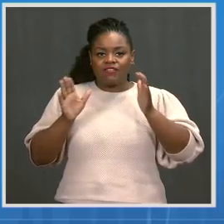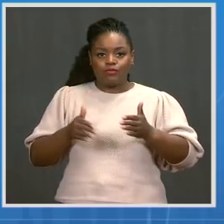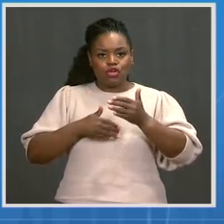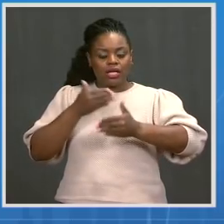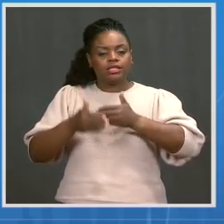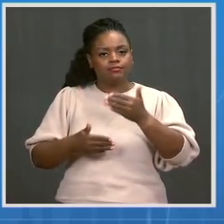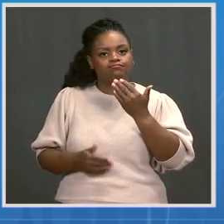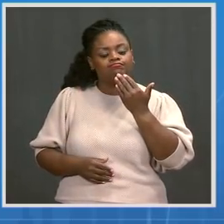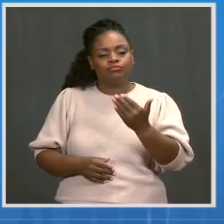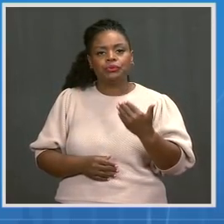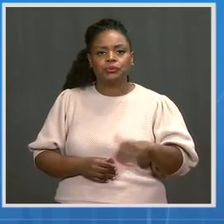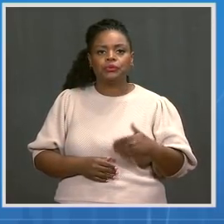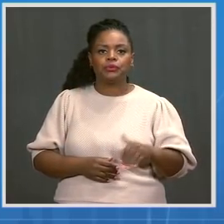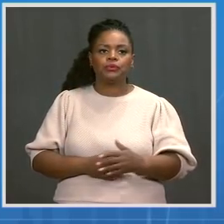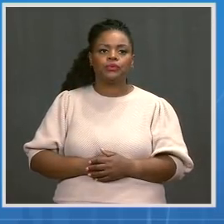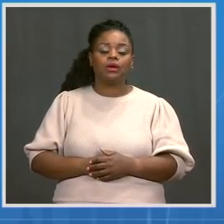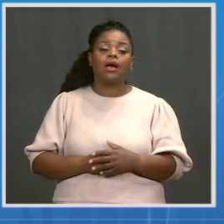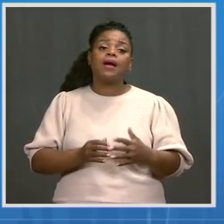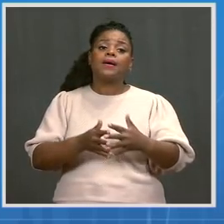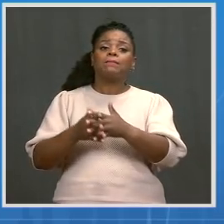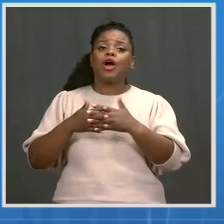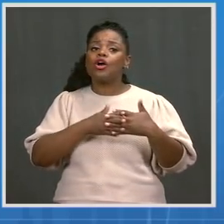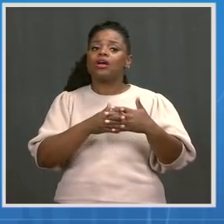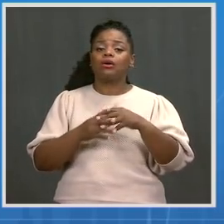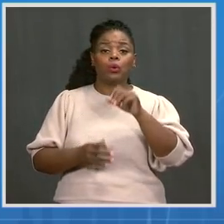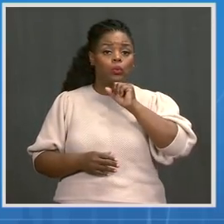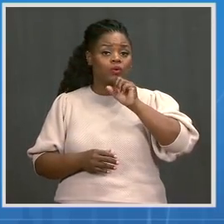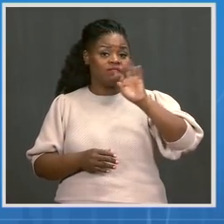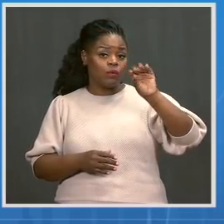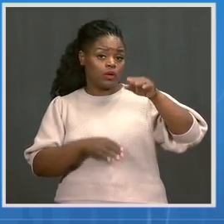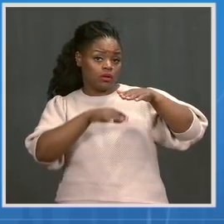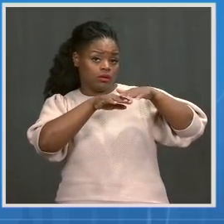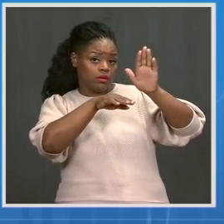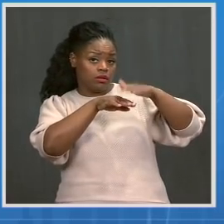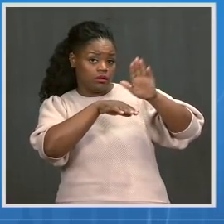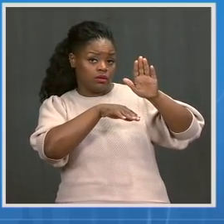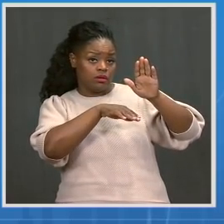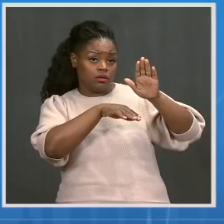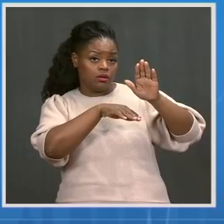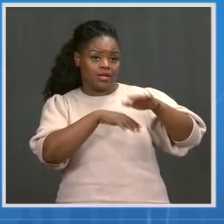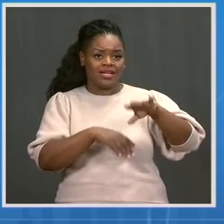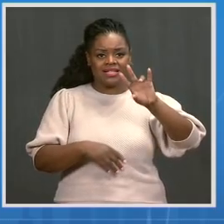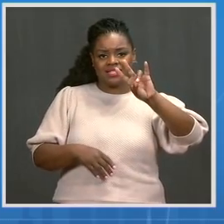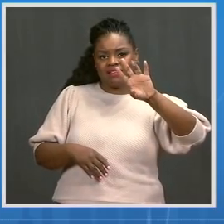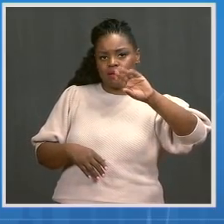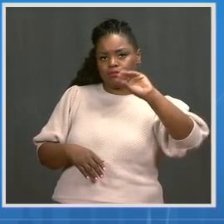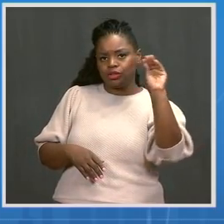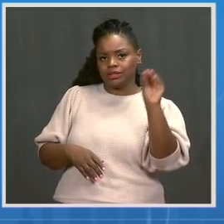For Americans who are 40 years old and over, 75 percent have received at least one shot.